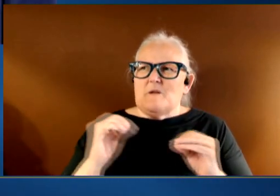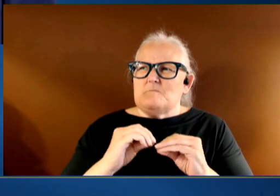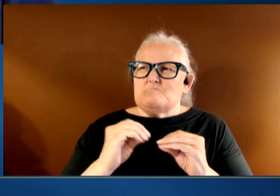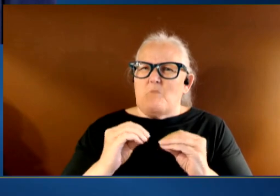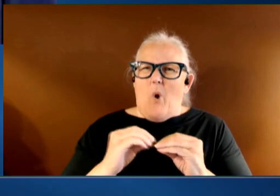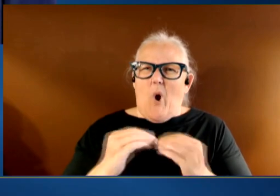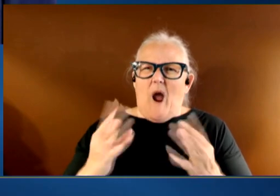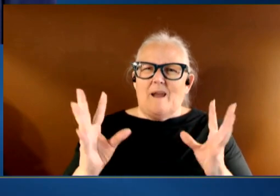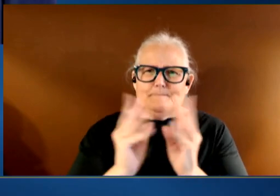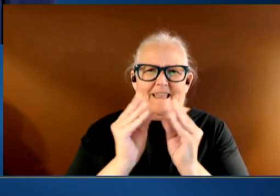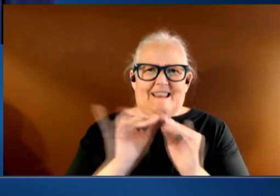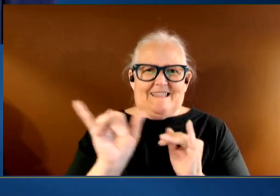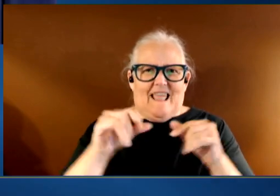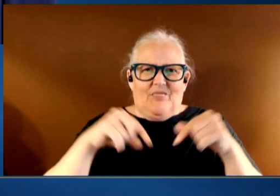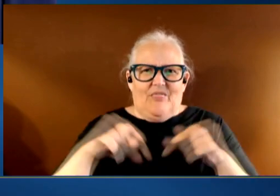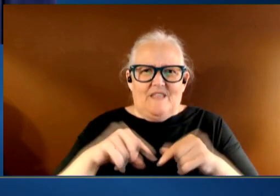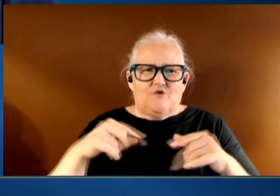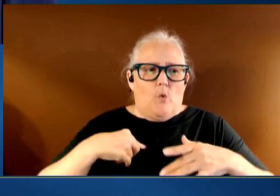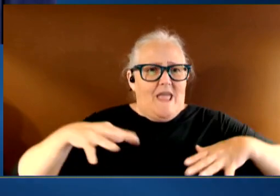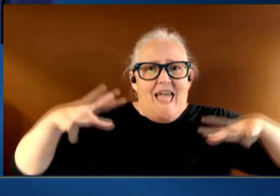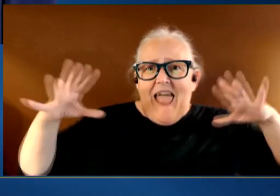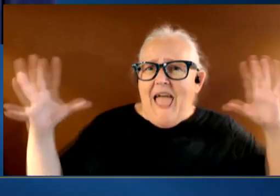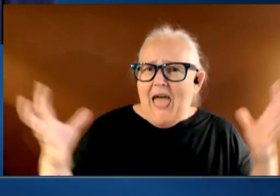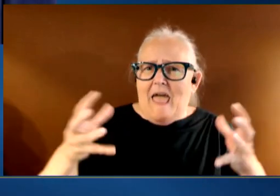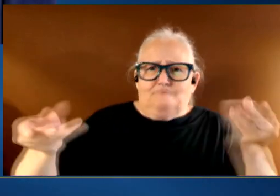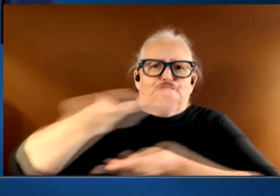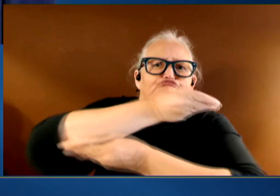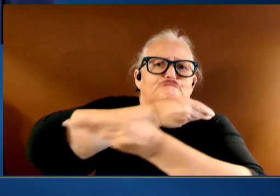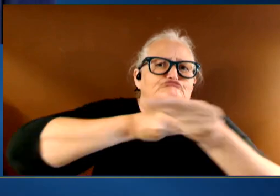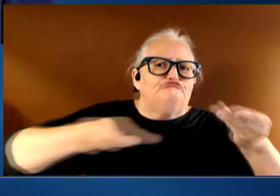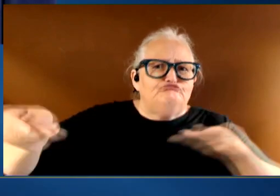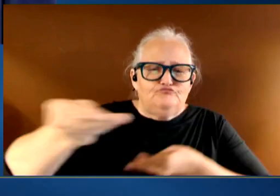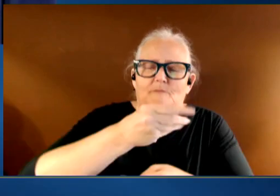so we can all come together because we -- it really takes a village. Thank you.